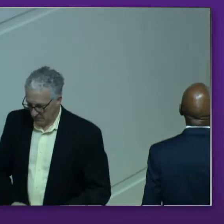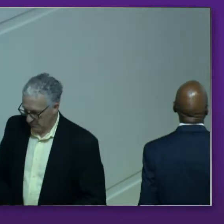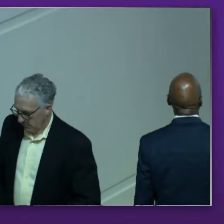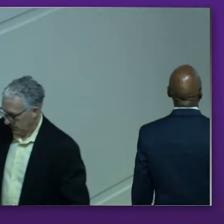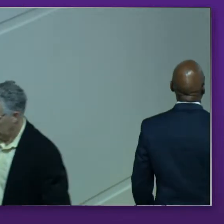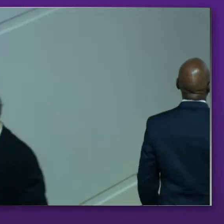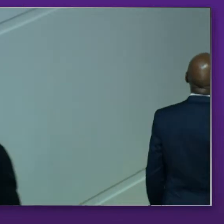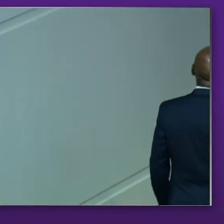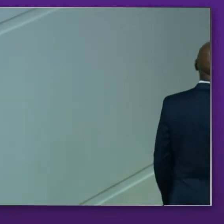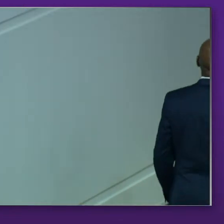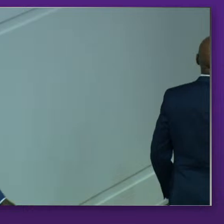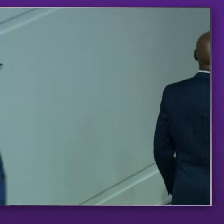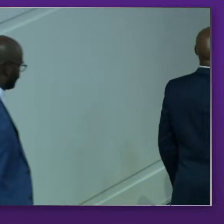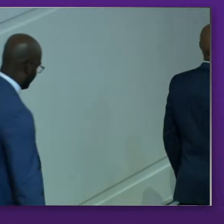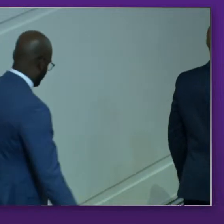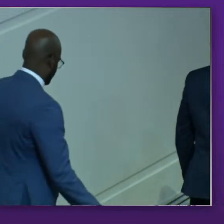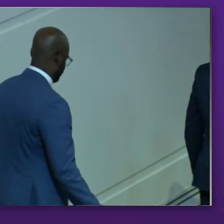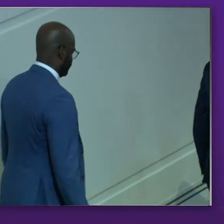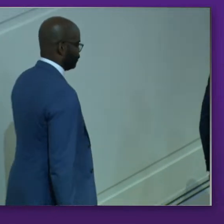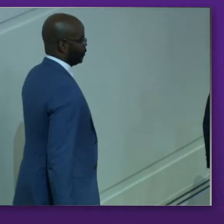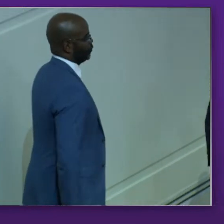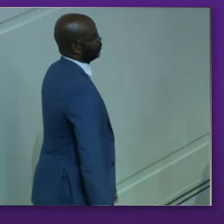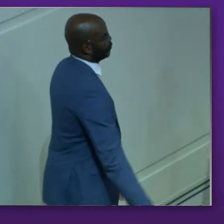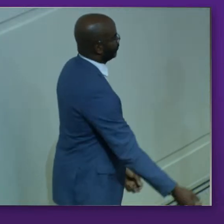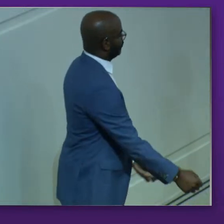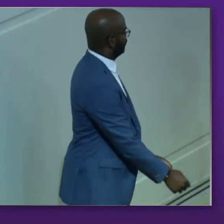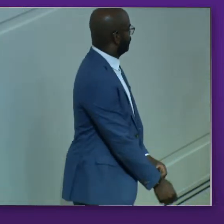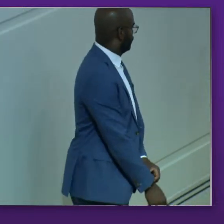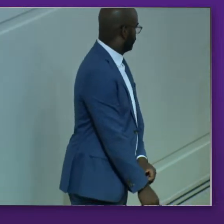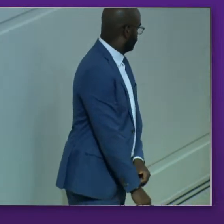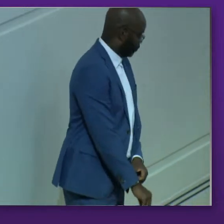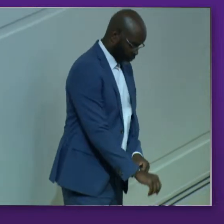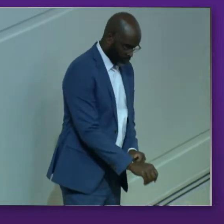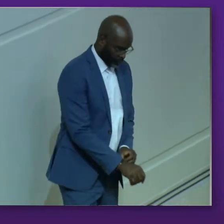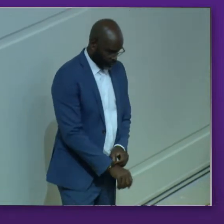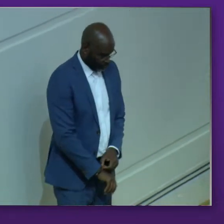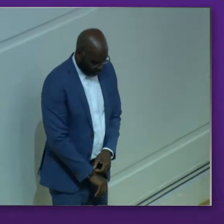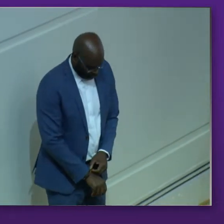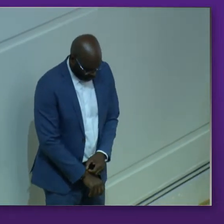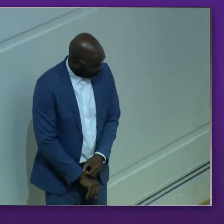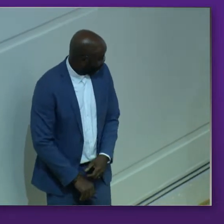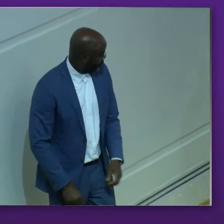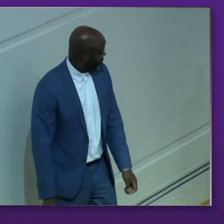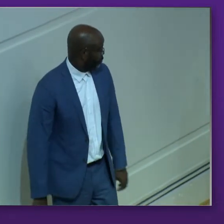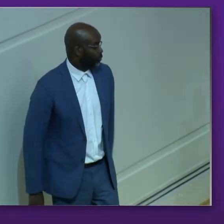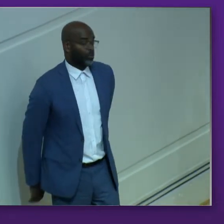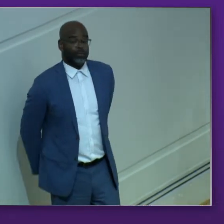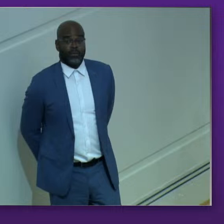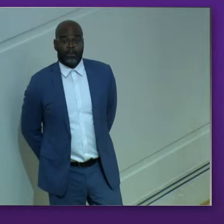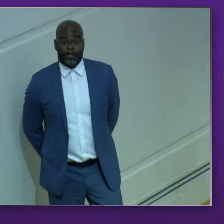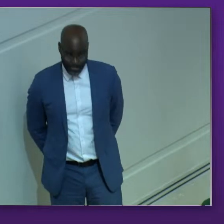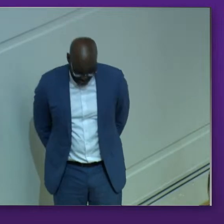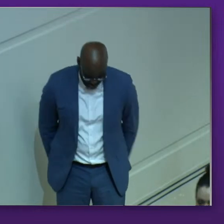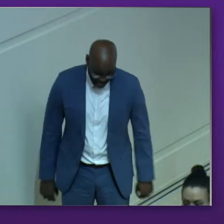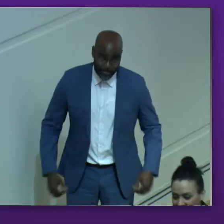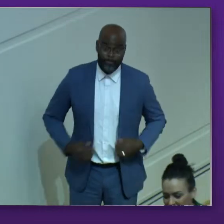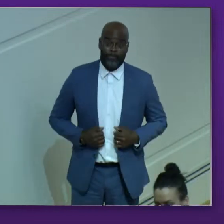PLEASE NOW LET ME JOIN ME IN WELCOMING SHERWIN COLETTE TO THE PODIUM SENIOR VICE PRESIDENT FOR ADMINISTRATIVE